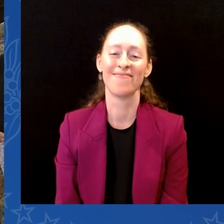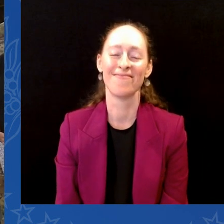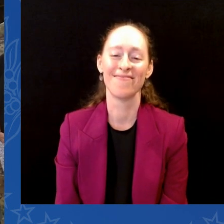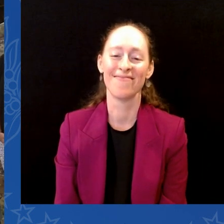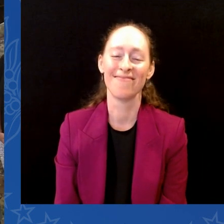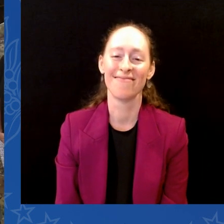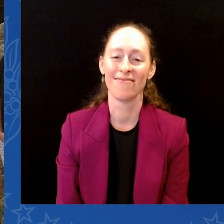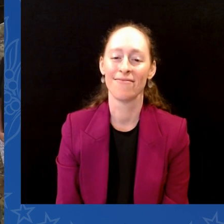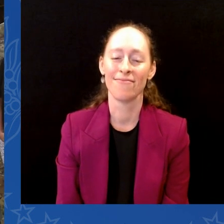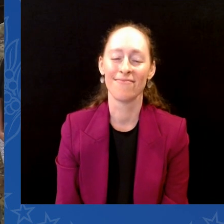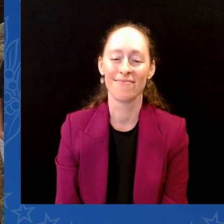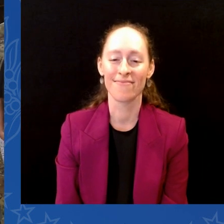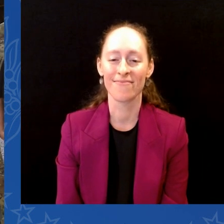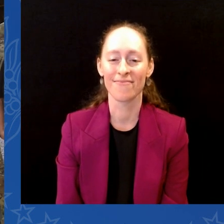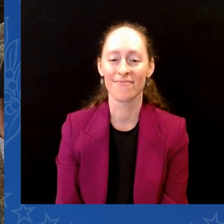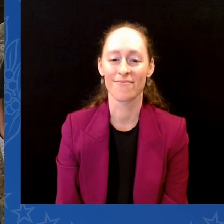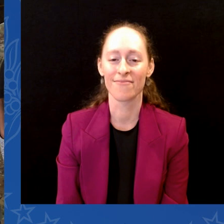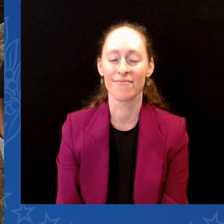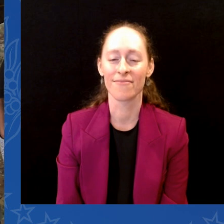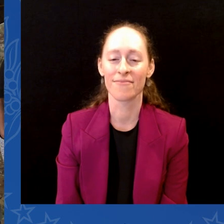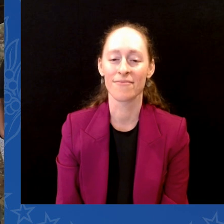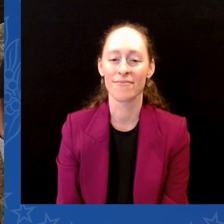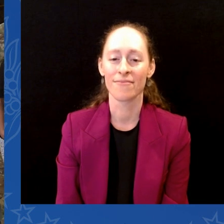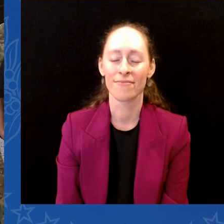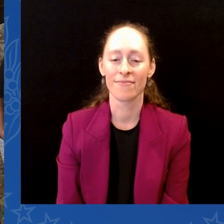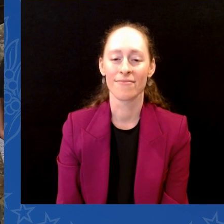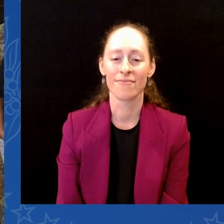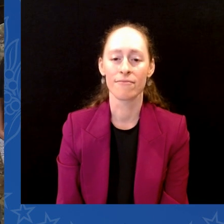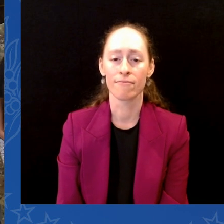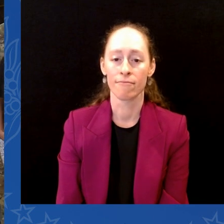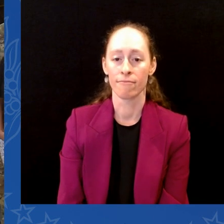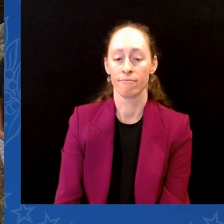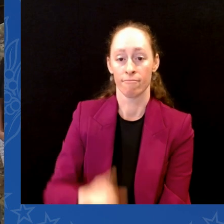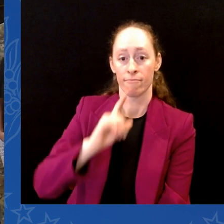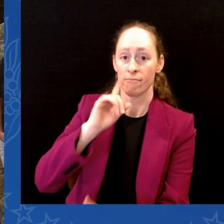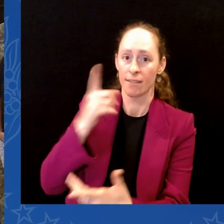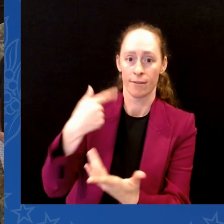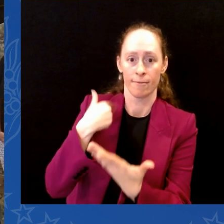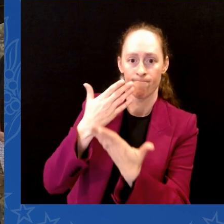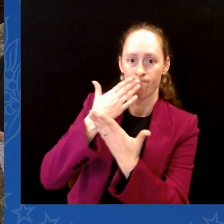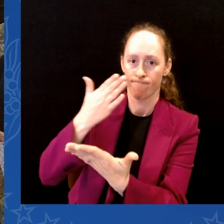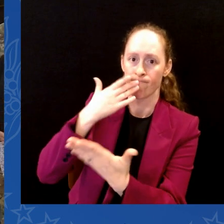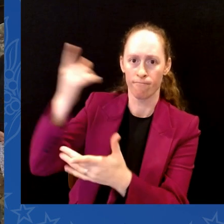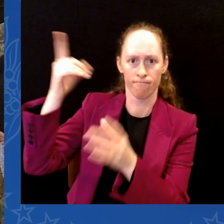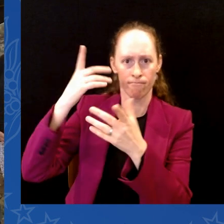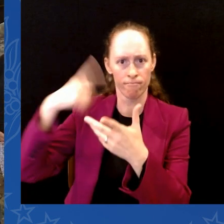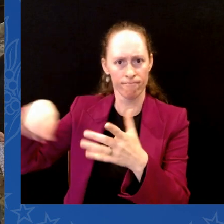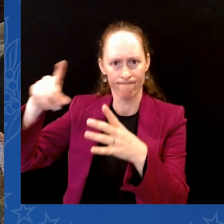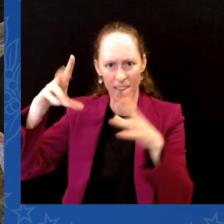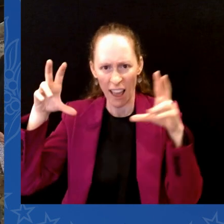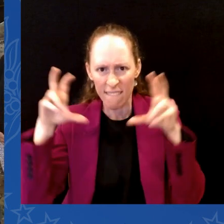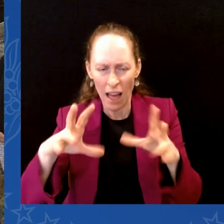and all the barrier islands. So Sanibel now has a see to element right there. They don't have to worry about going to the county